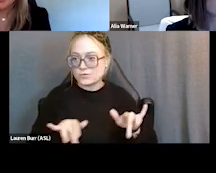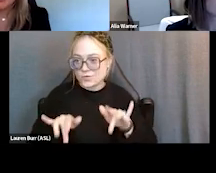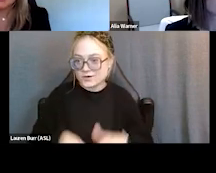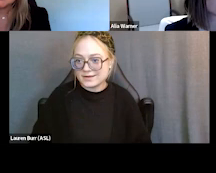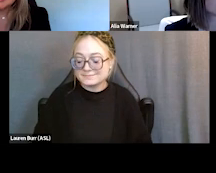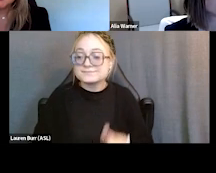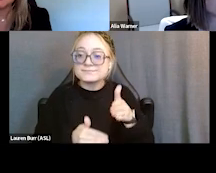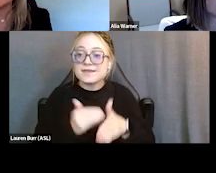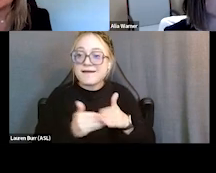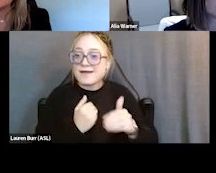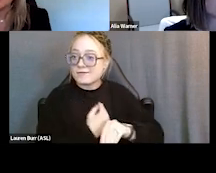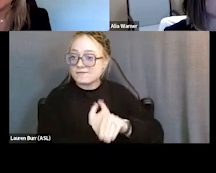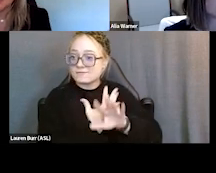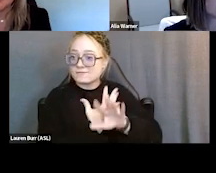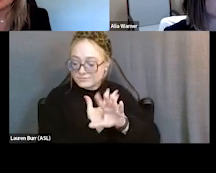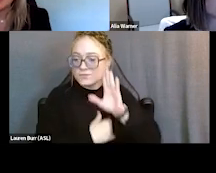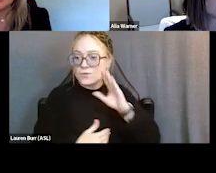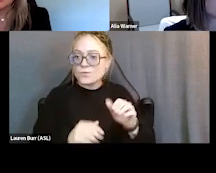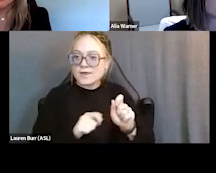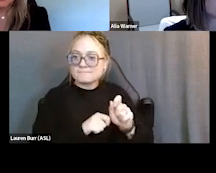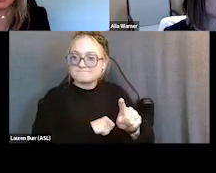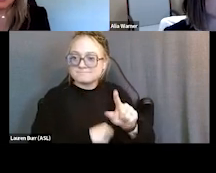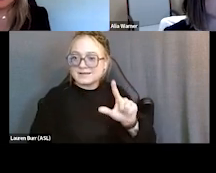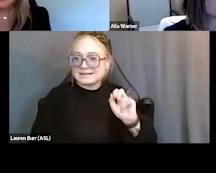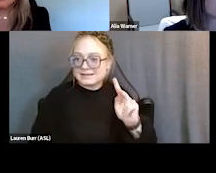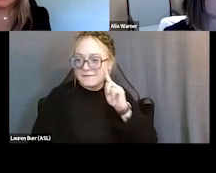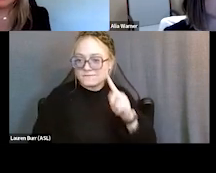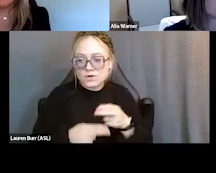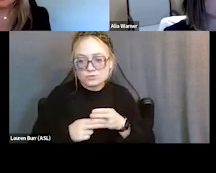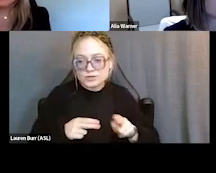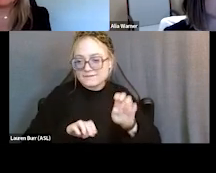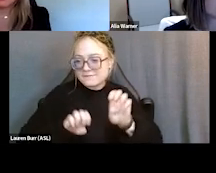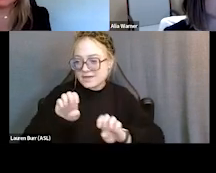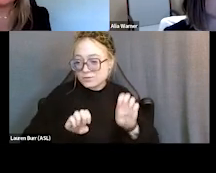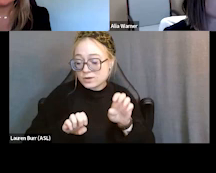we'll have a link to a brief evaluation. If you're looking for a certificate of participation,